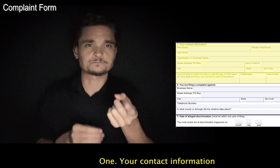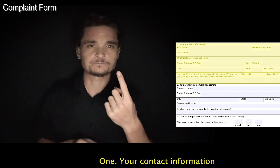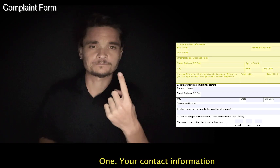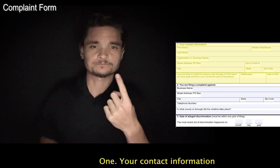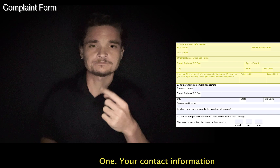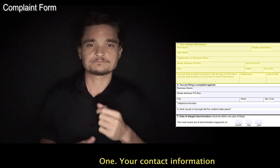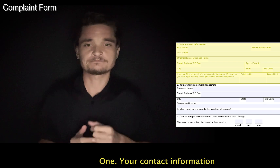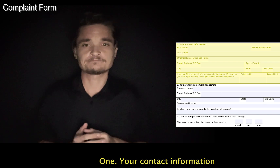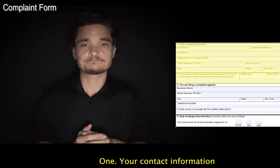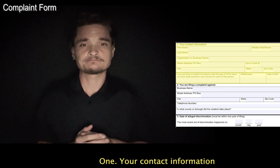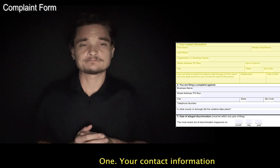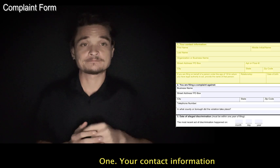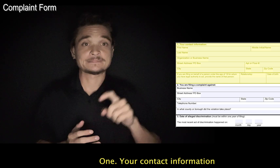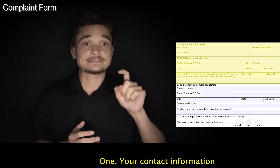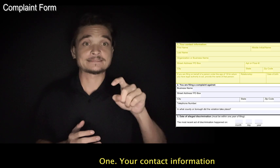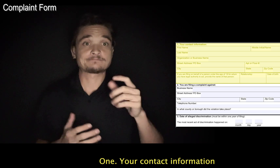One. Your contact information